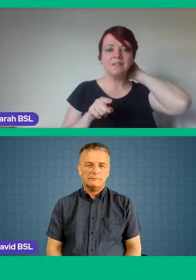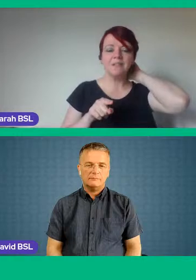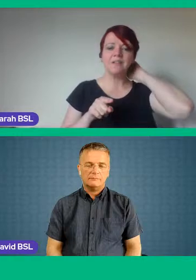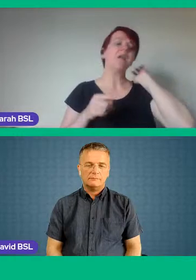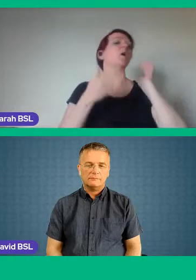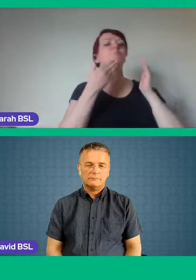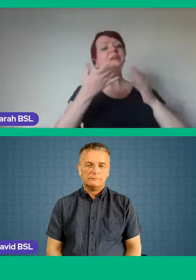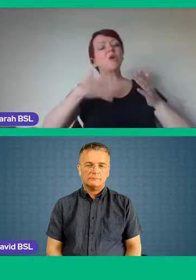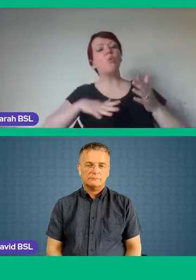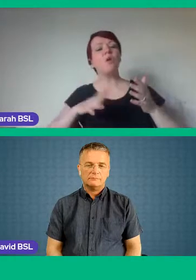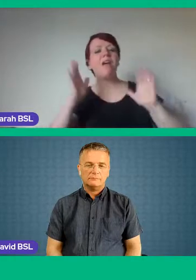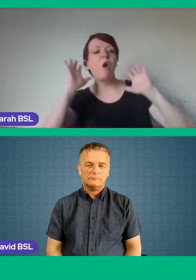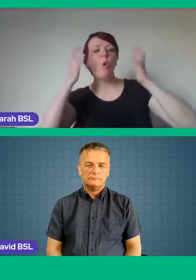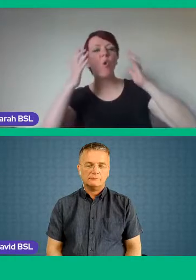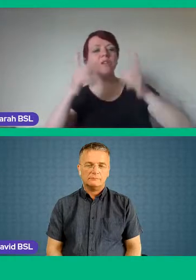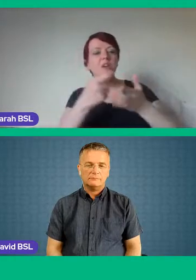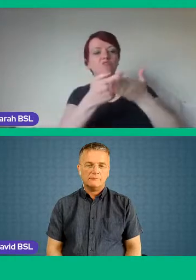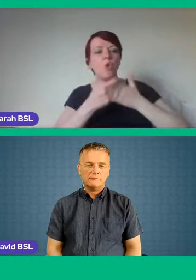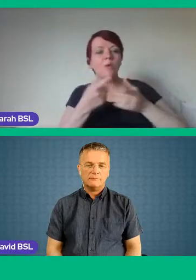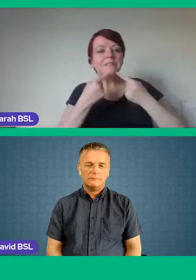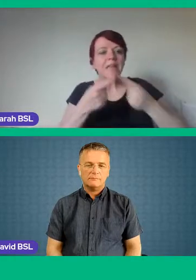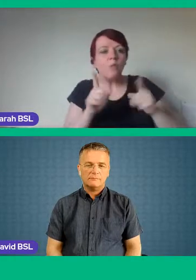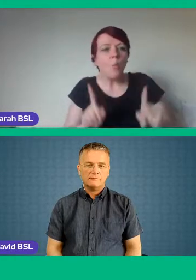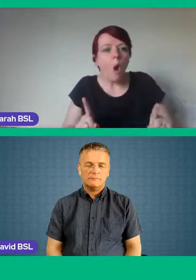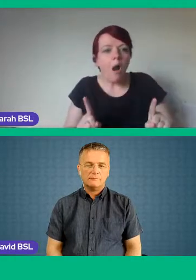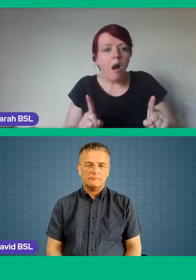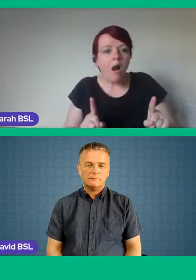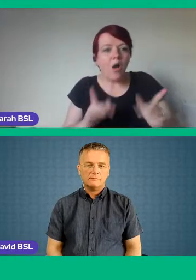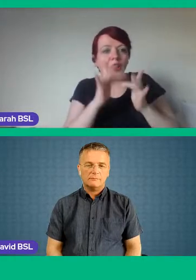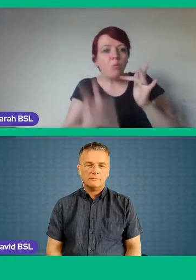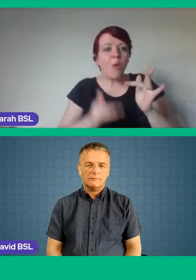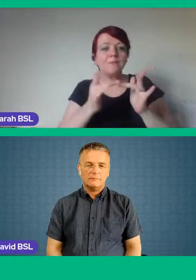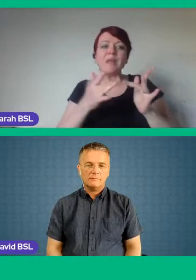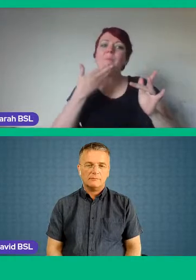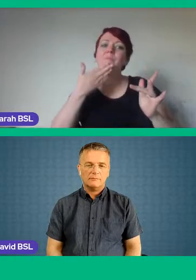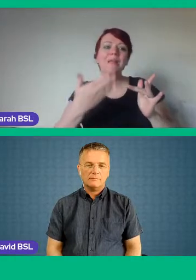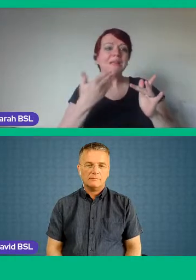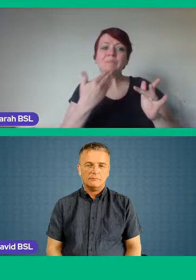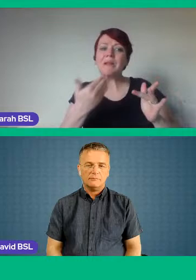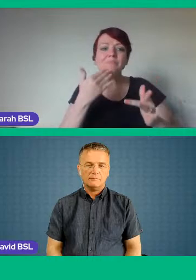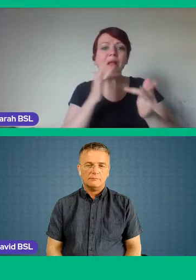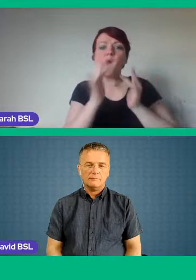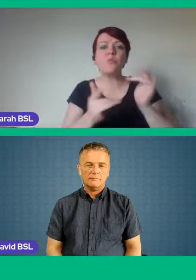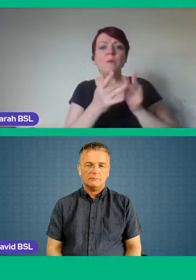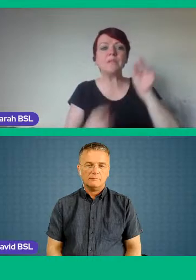put a recording, an audio recording of what it says. Just stick it up there, please!